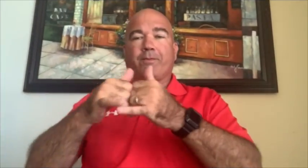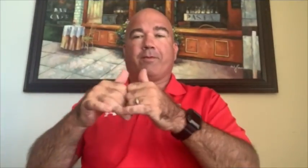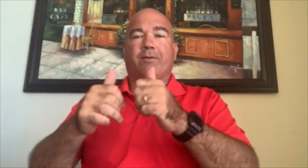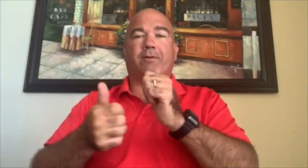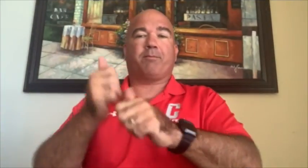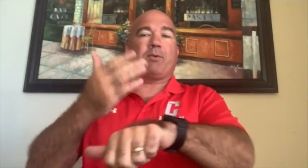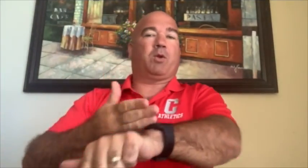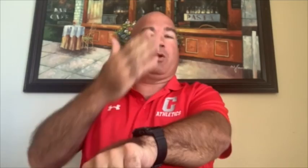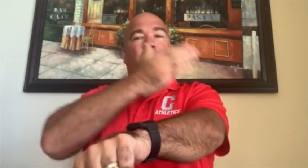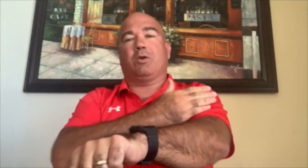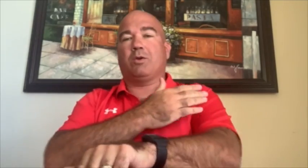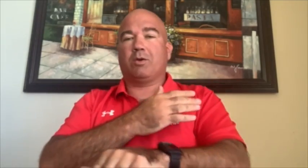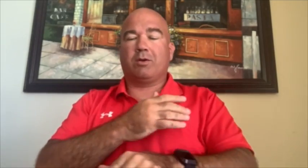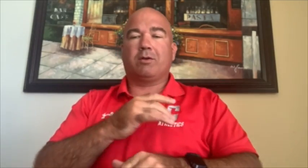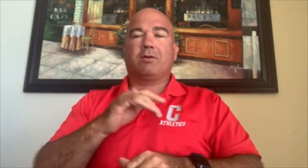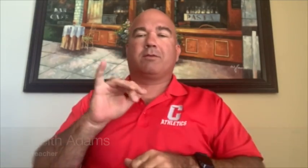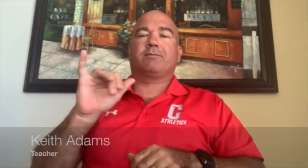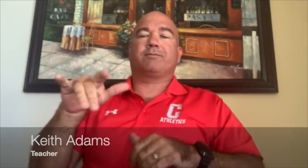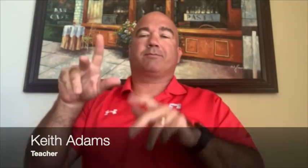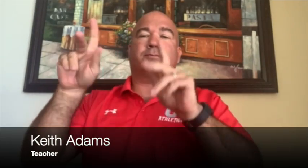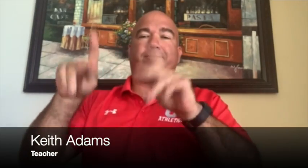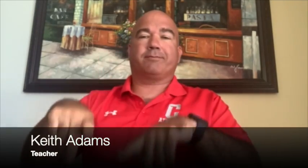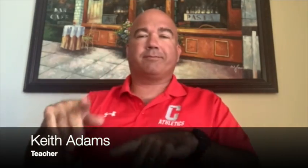Hello, this award now goes to most improved.